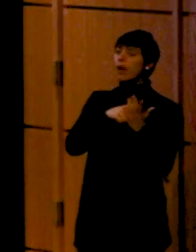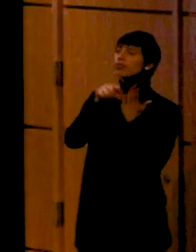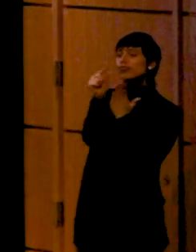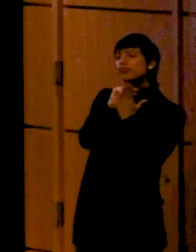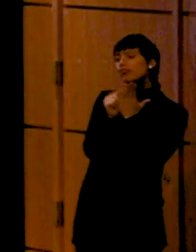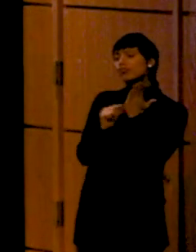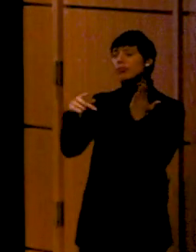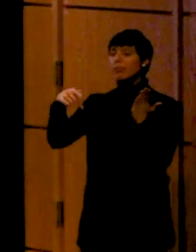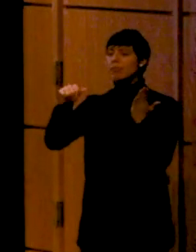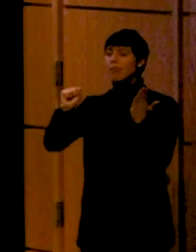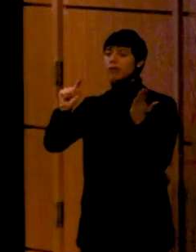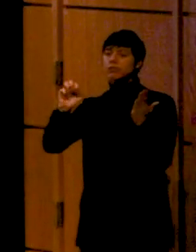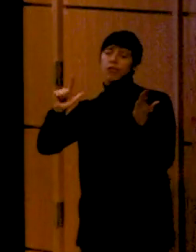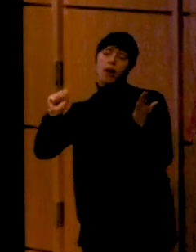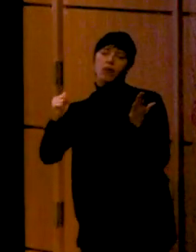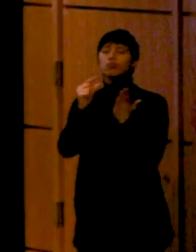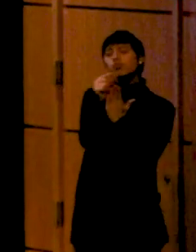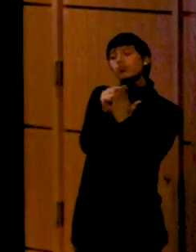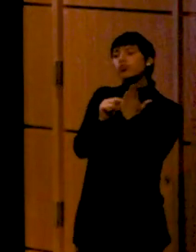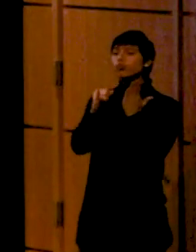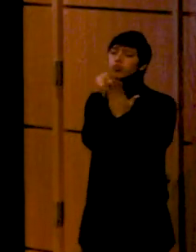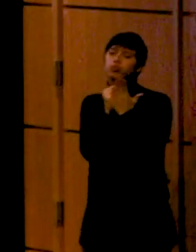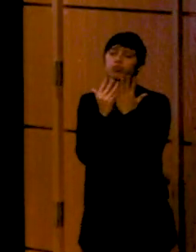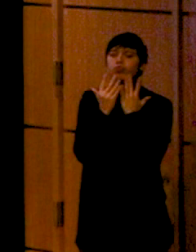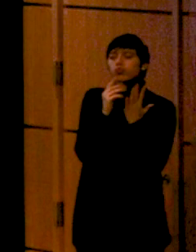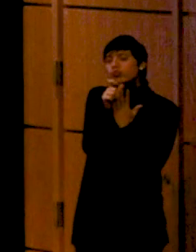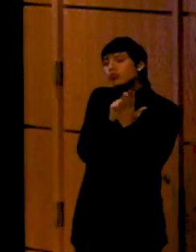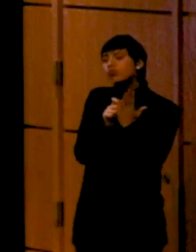and so I called Theo Downes-Le Guin, her son, and I'm very grateful and all of us have to